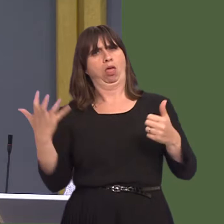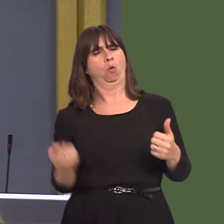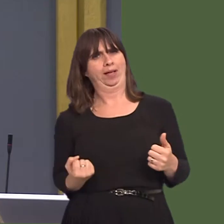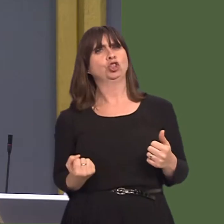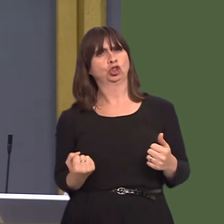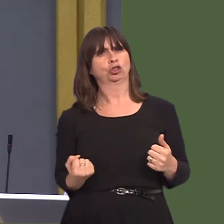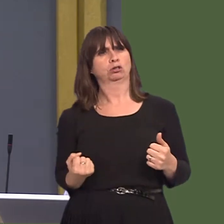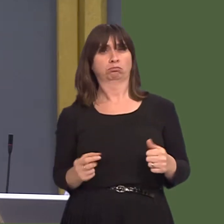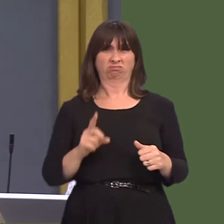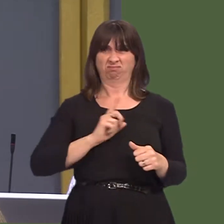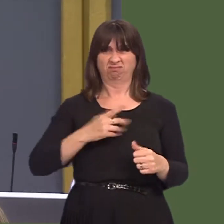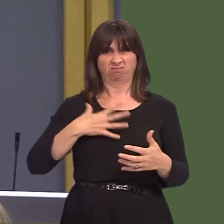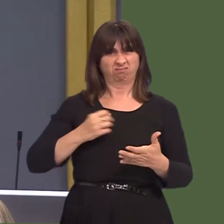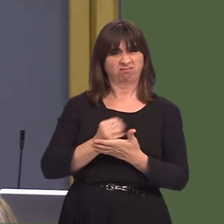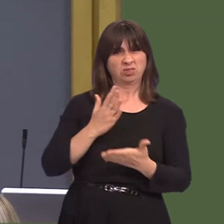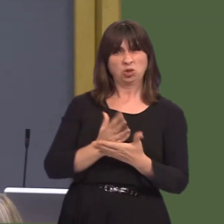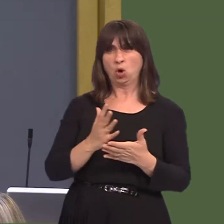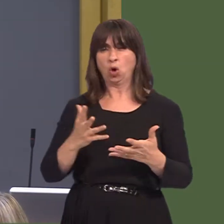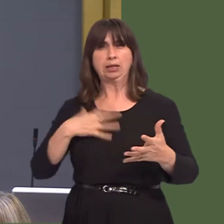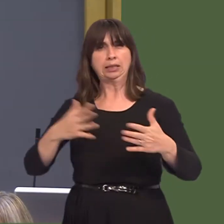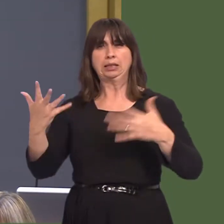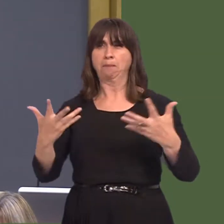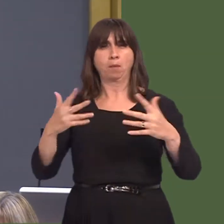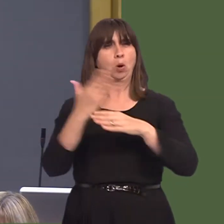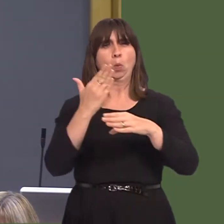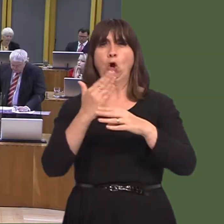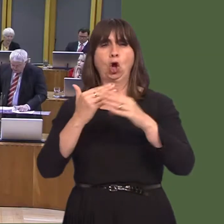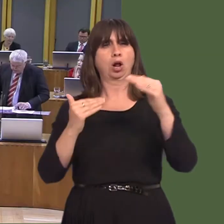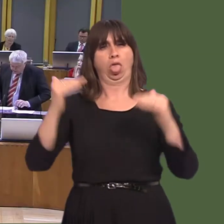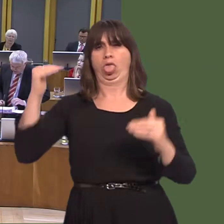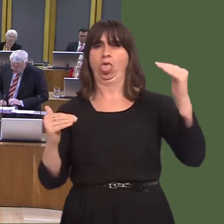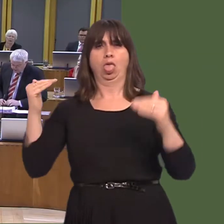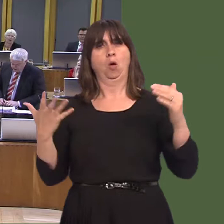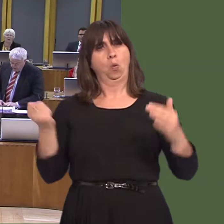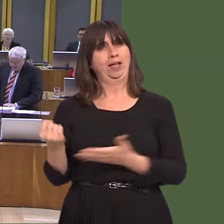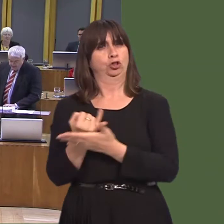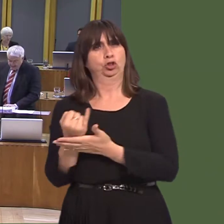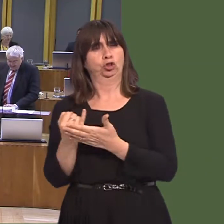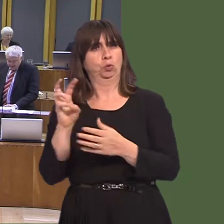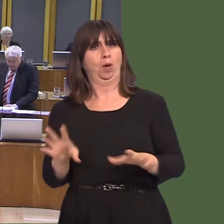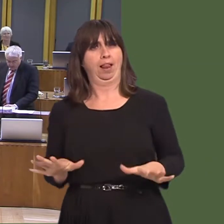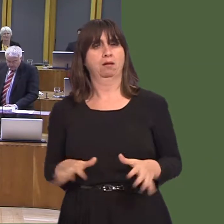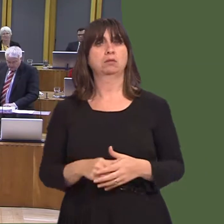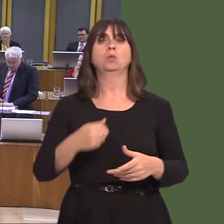this will help address low pay and inequality in the workplace in Wales? Carwyn Jones AM: Well, we are firmly committed to addressing low pay and inequality in the